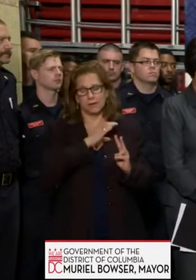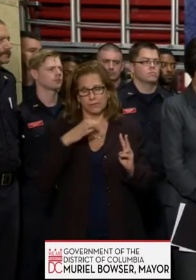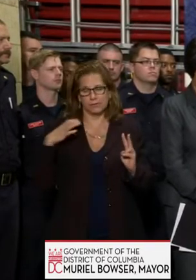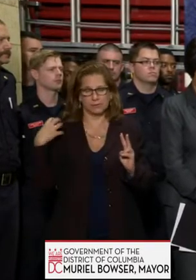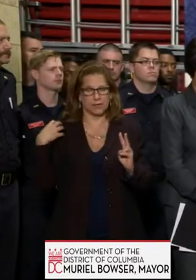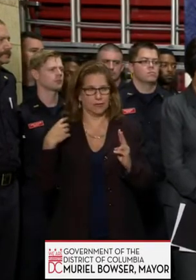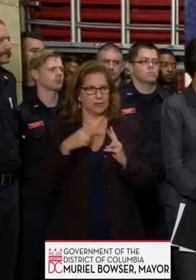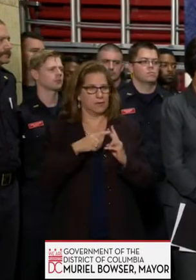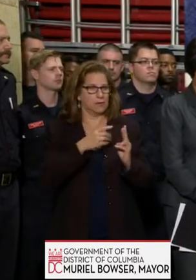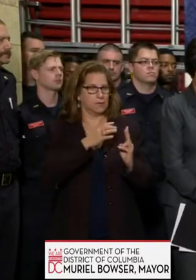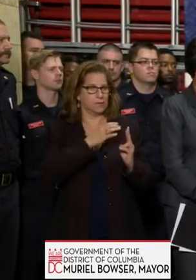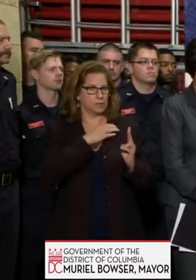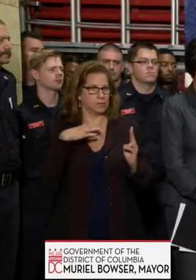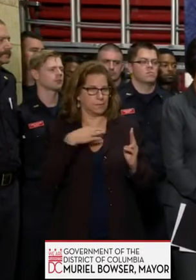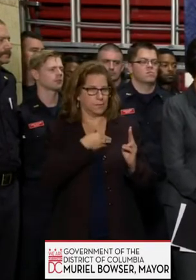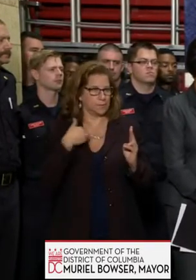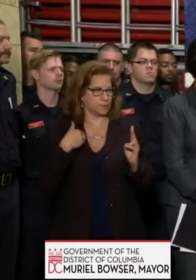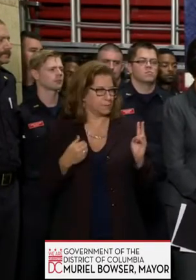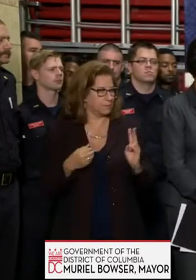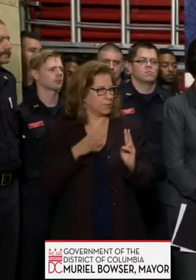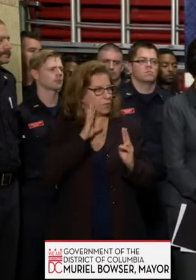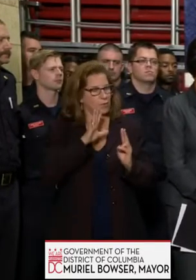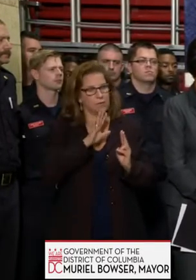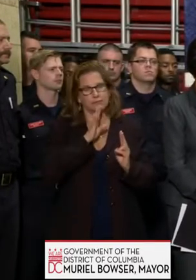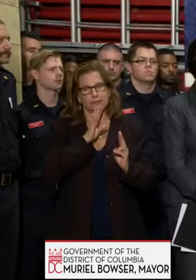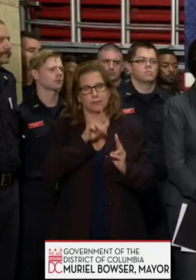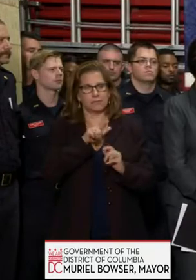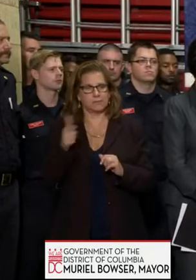RESOLUTION. I WANT TO THANK THE MAYOR FOR